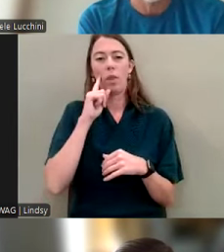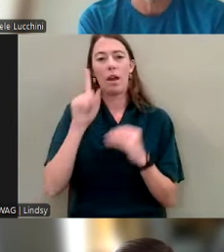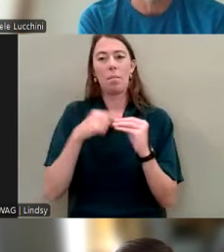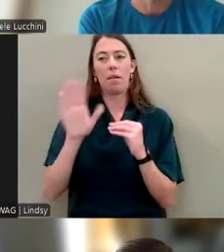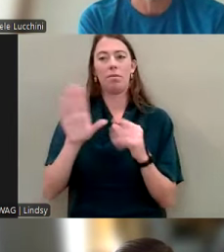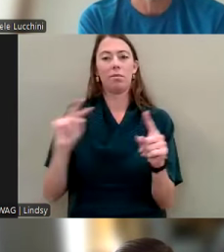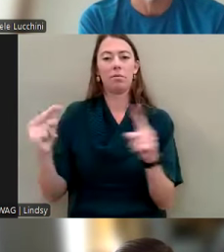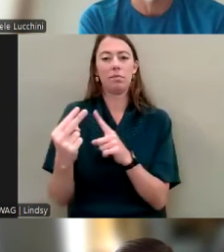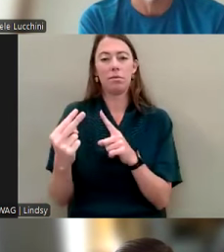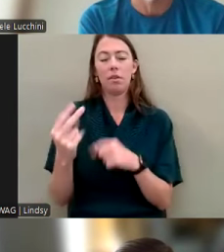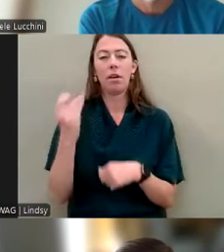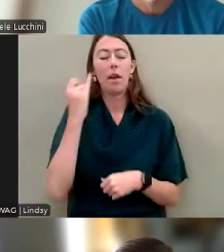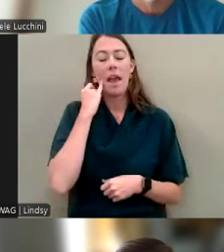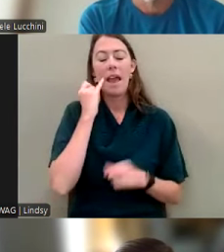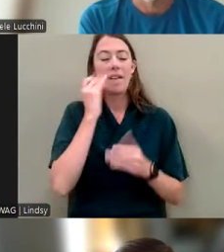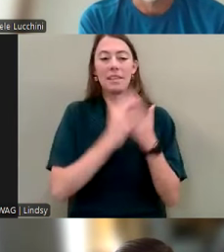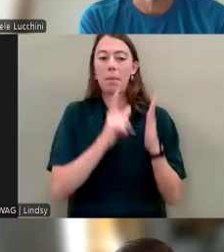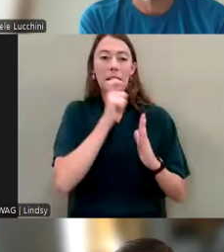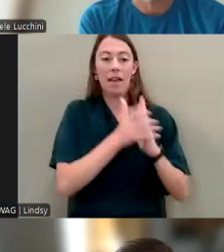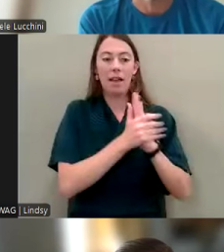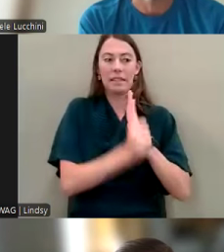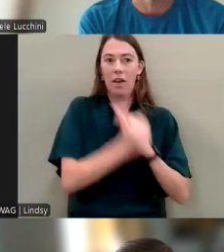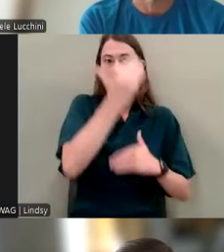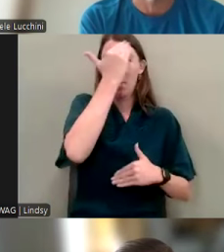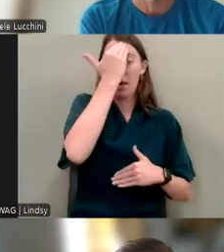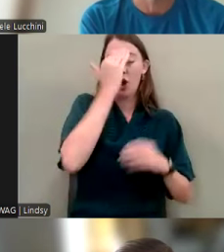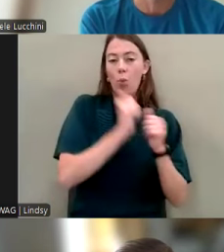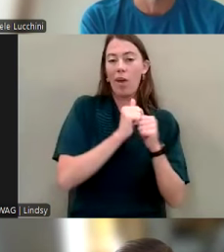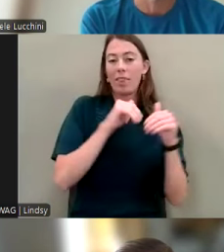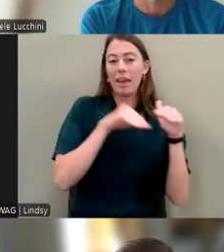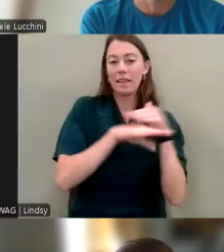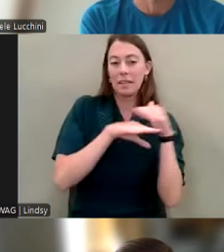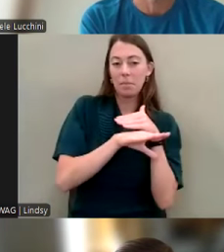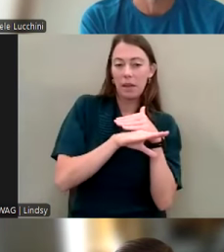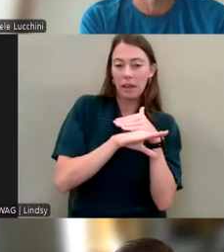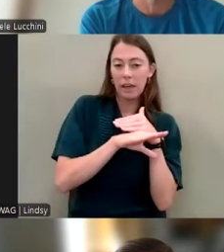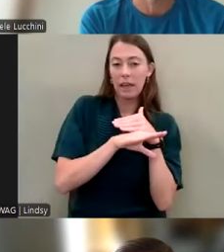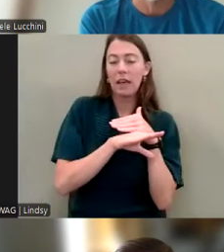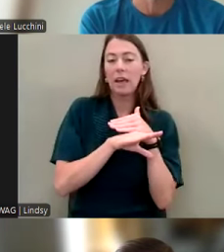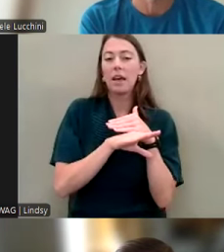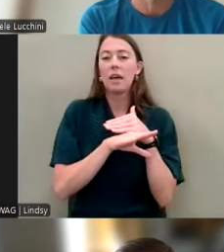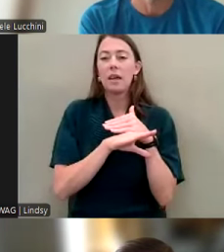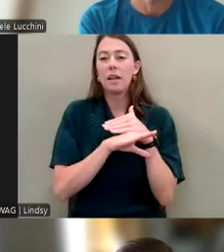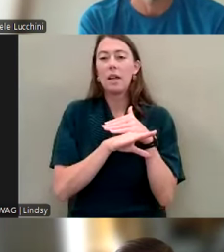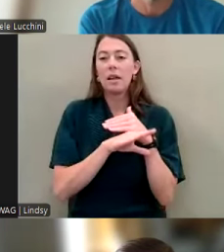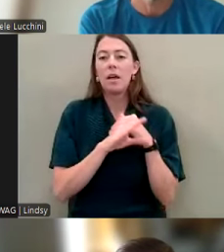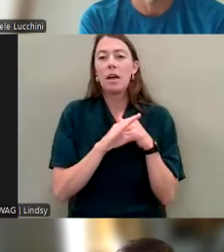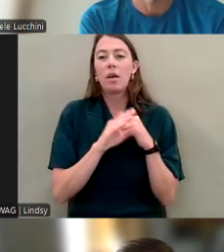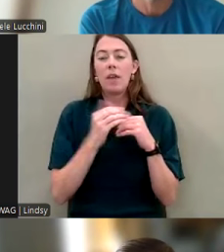expert in accessibility, you find in the market a plethora of accessibility testing tools. So,